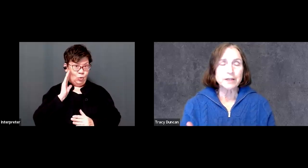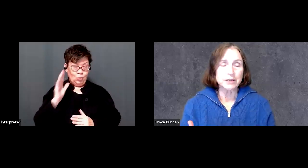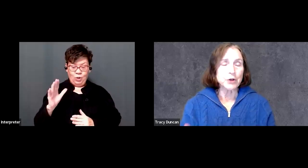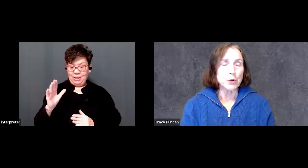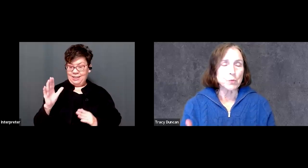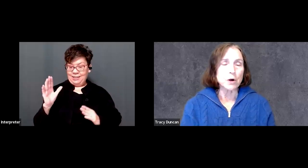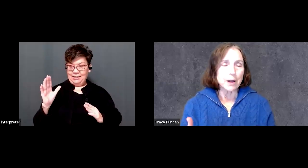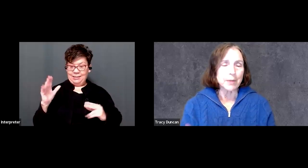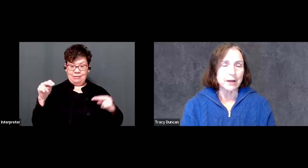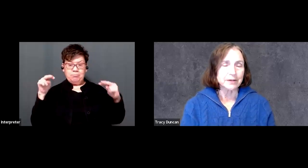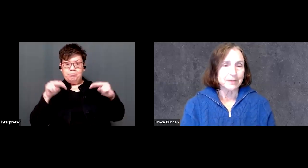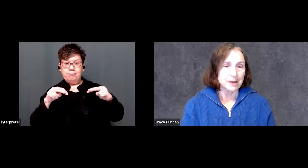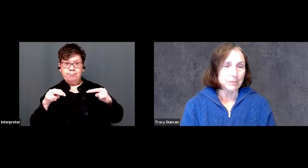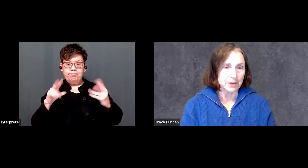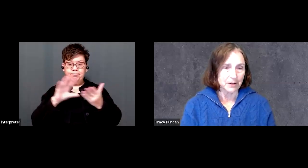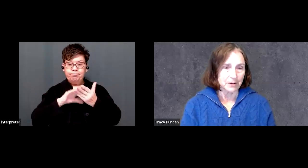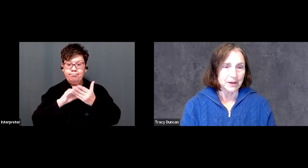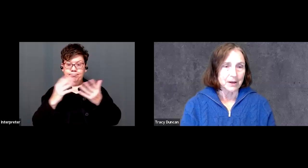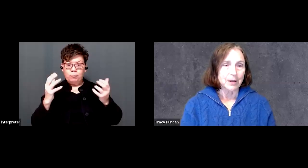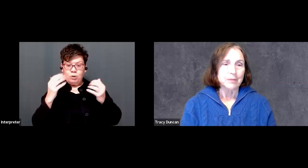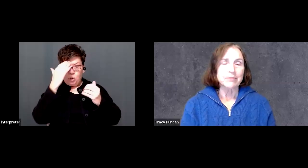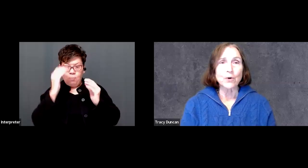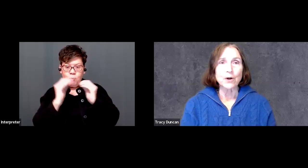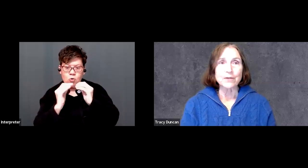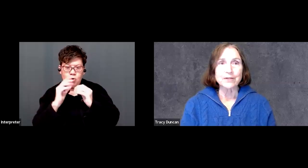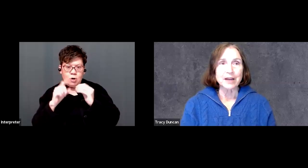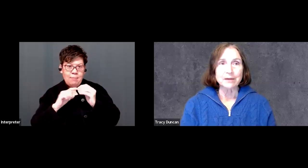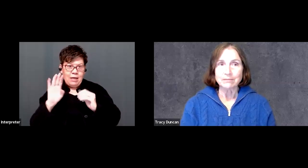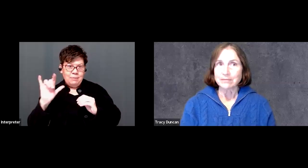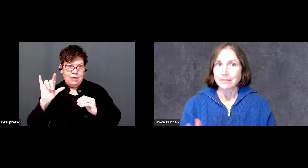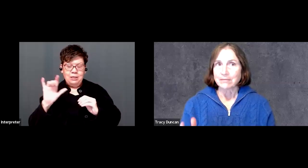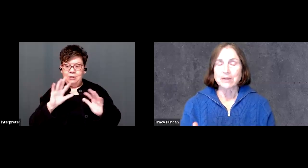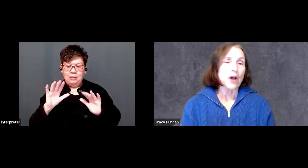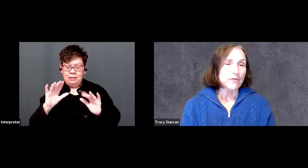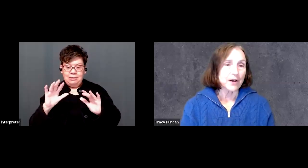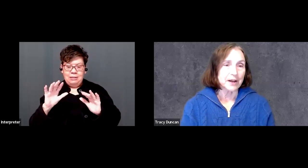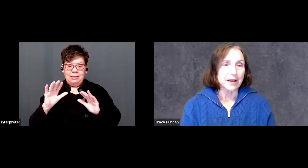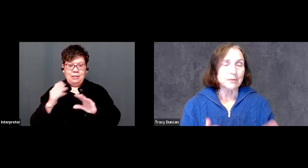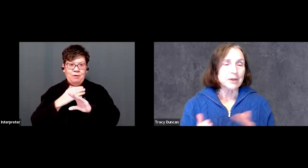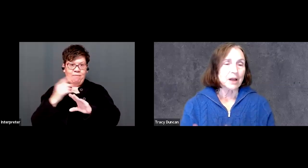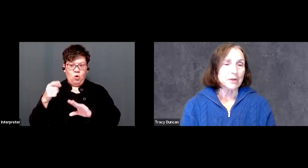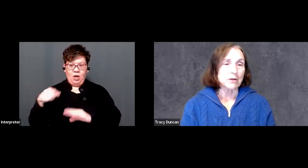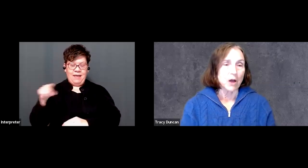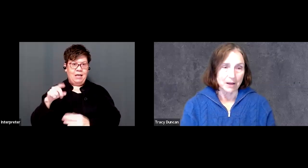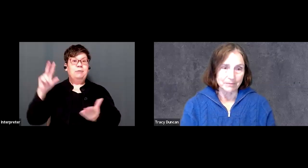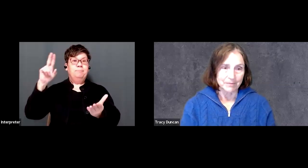wanting to know more about this bill before they sign off on it, and it becomes a law.